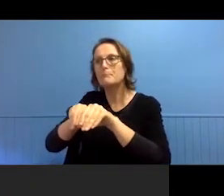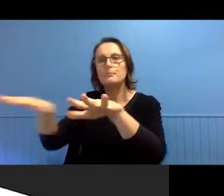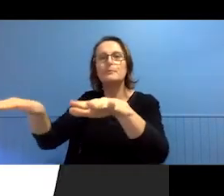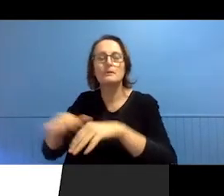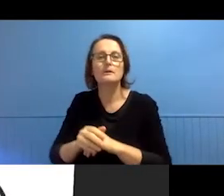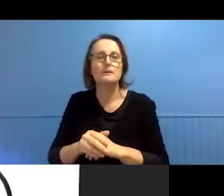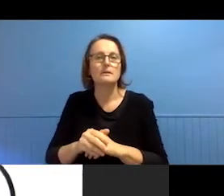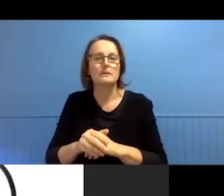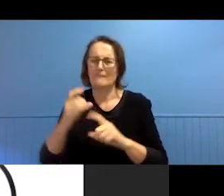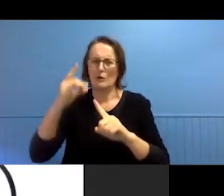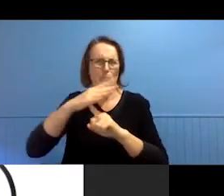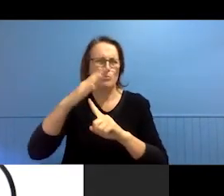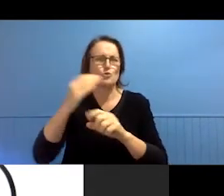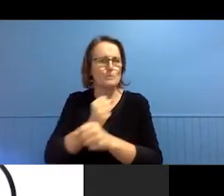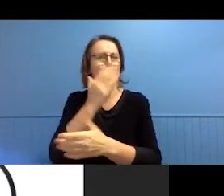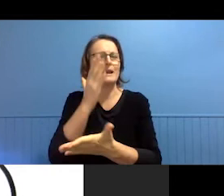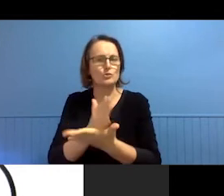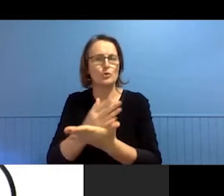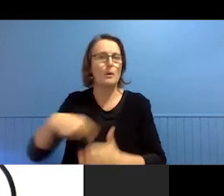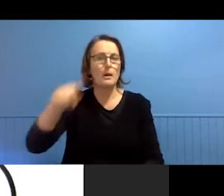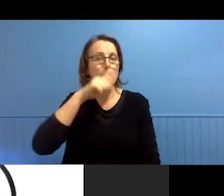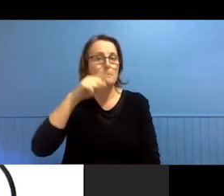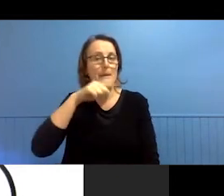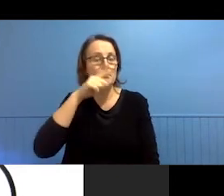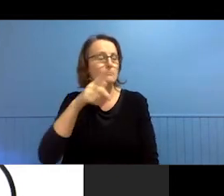really key to making sure that that people can get the information from